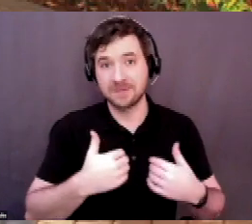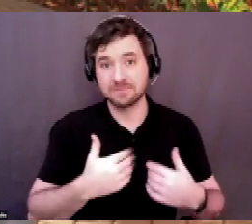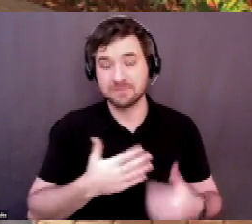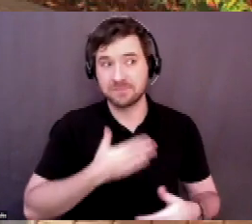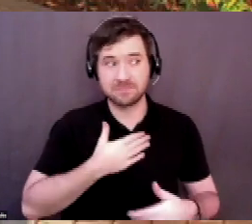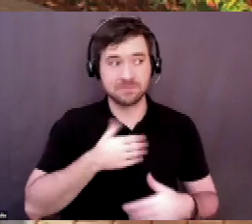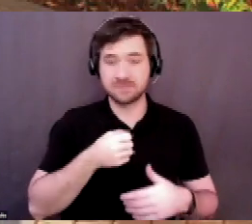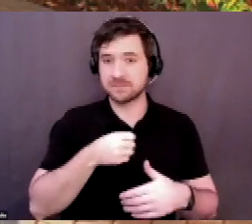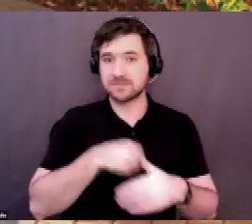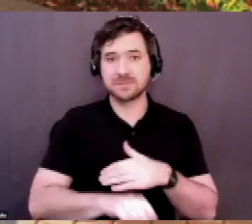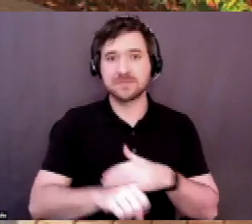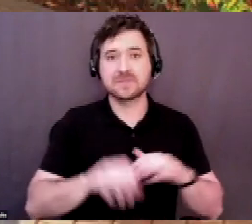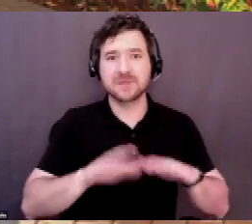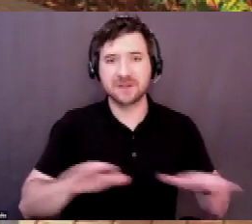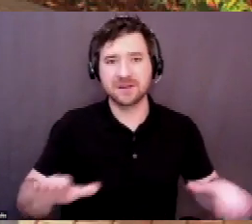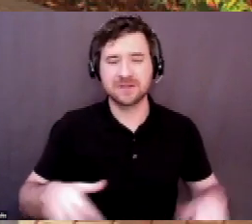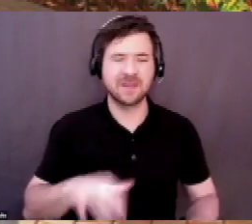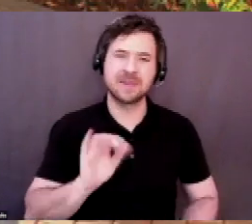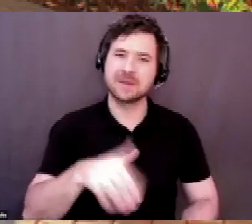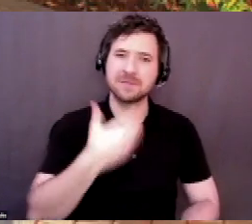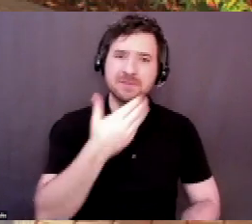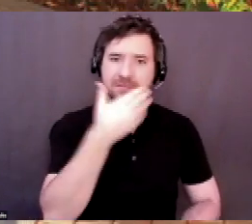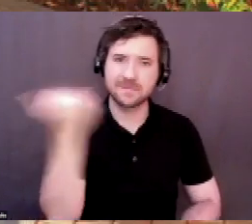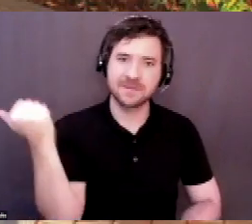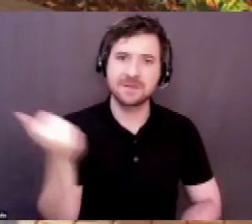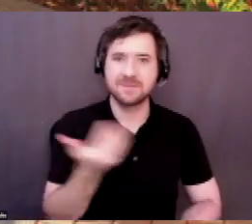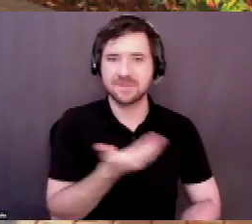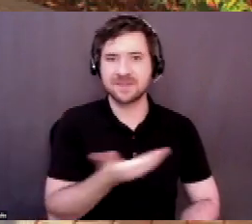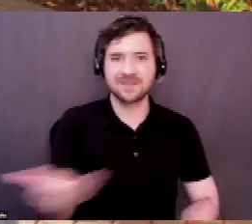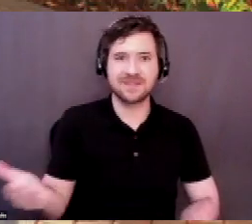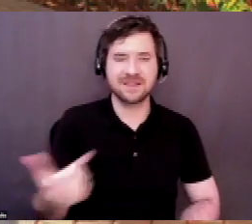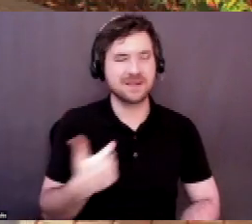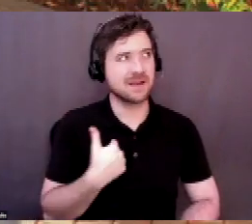the very best thing I've ever done.